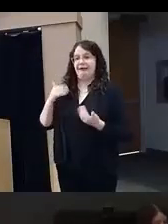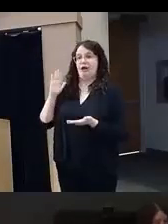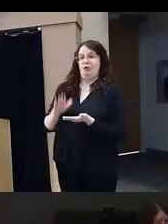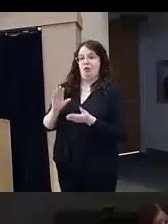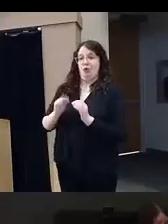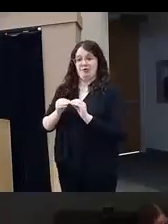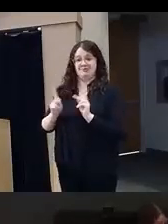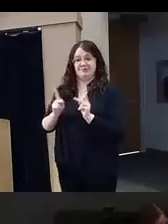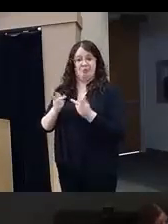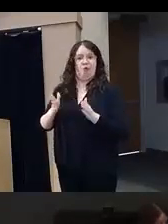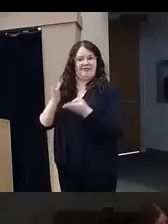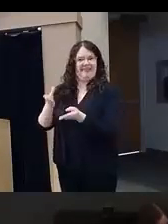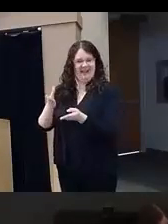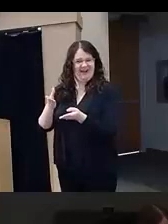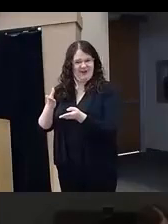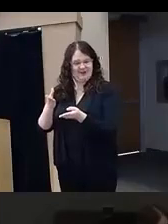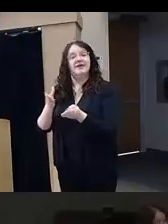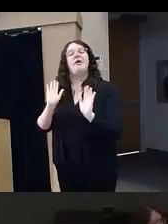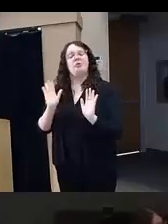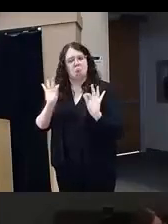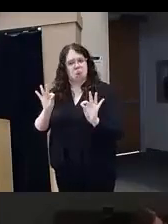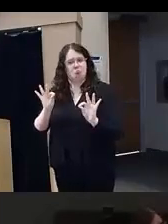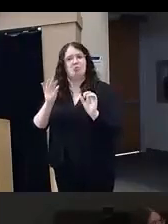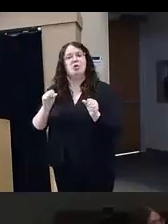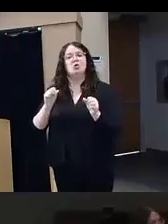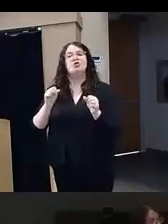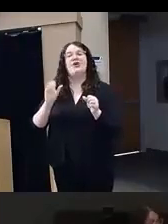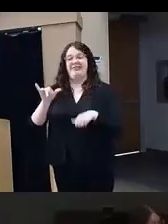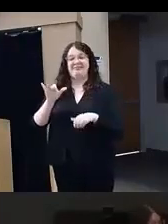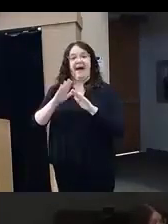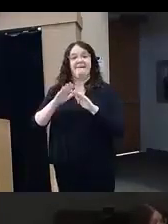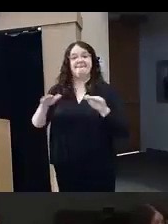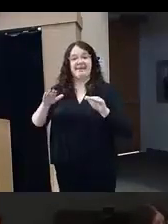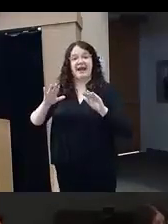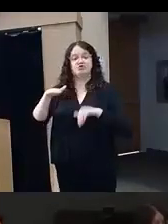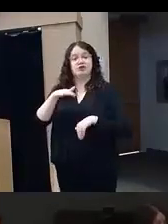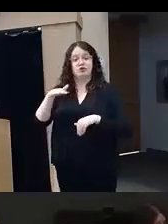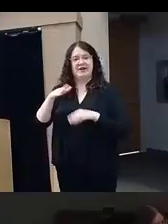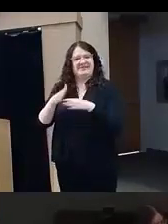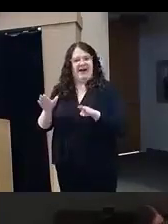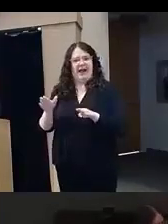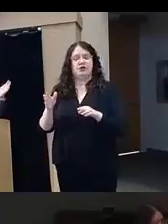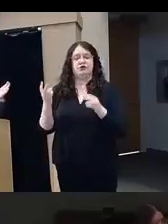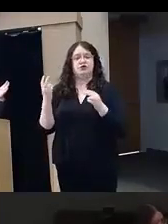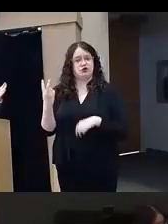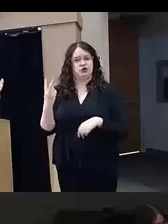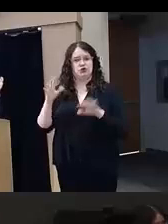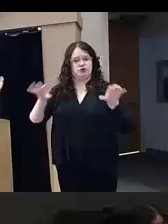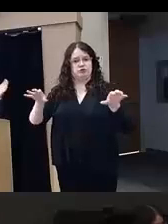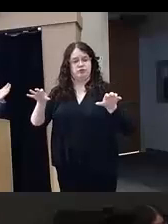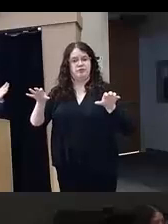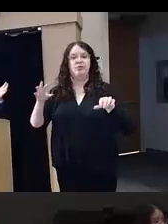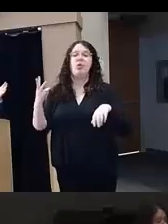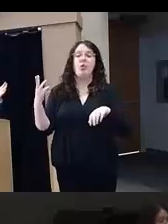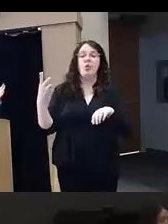so we are able to divide up the Pediatric unit into two so West Side you put geriatric patient